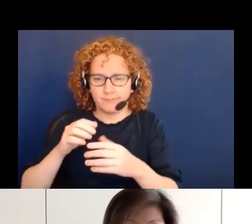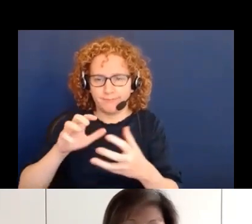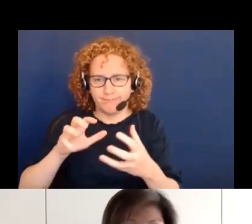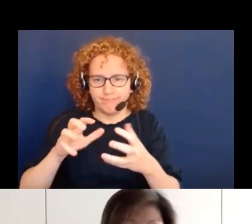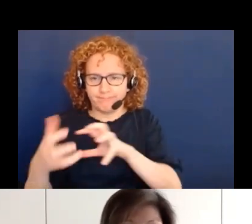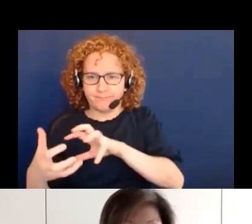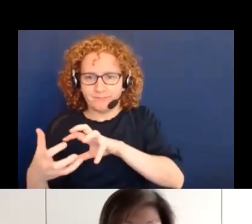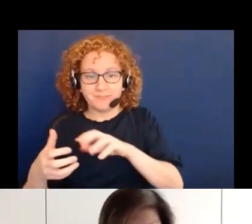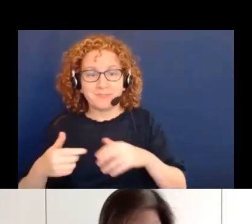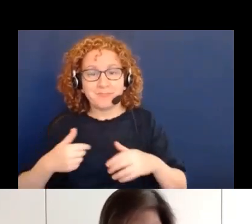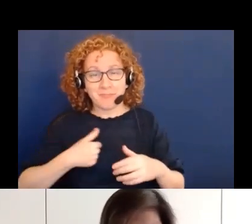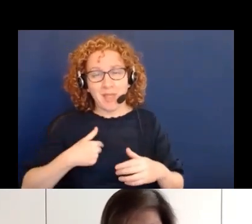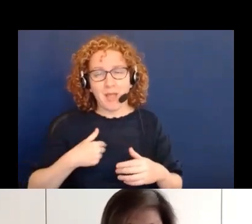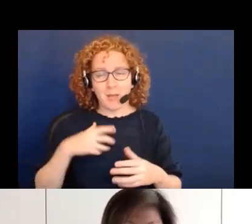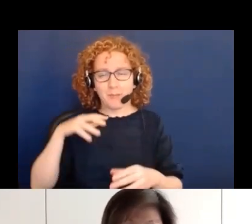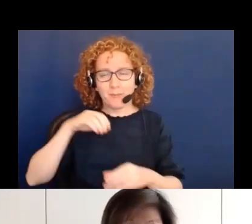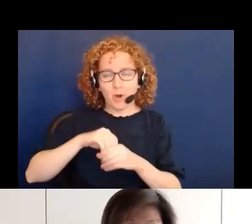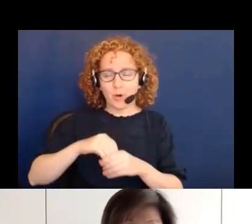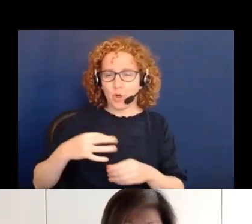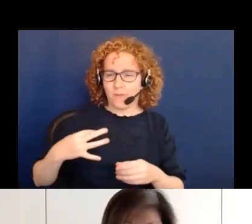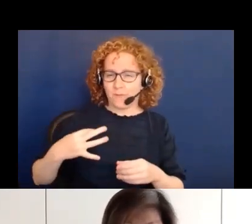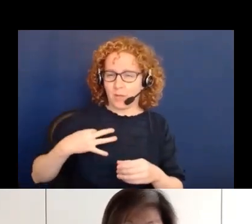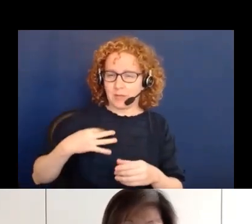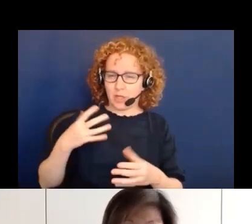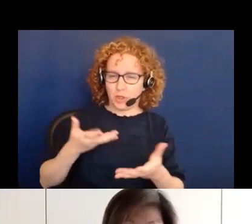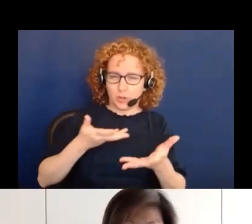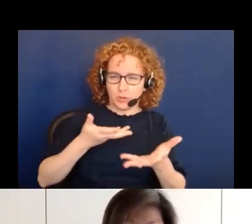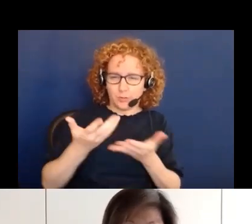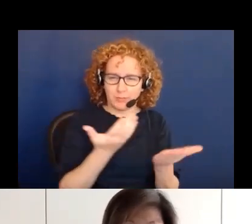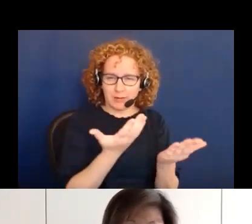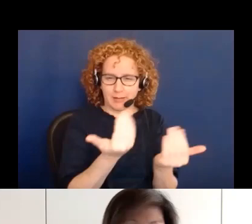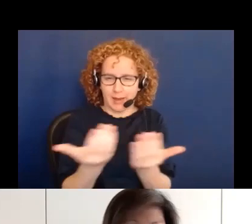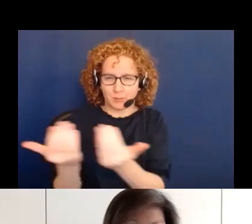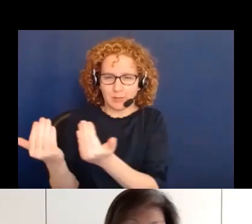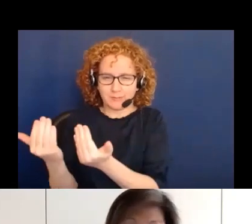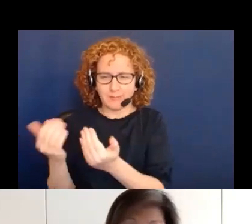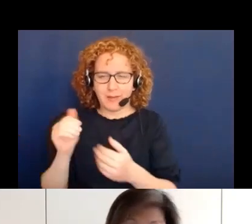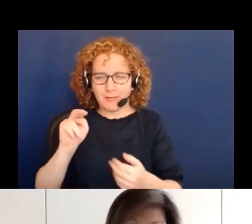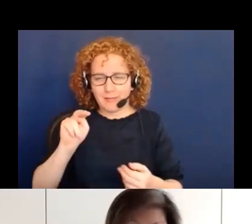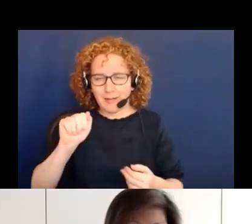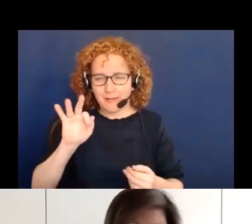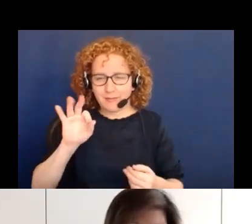International educators across the country are planning for a return to student mobility